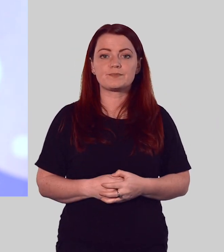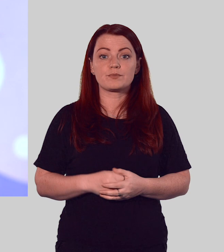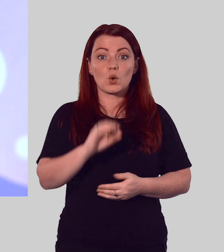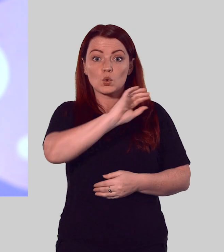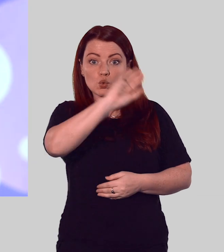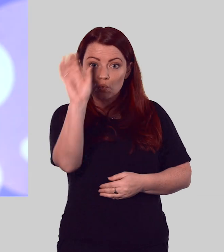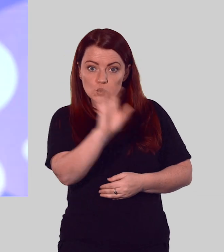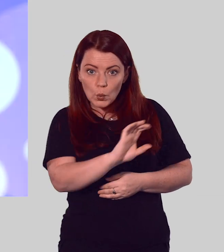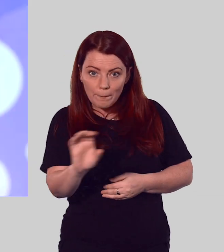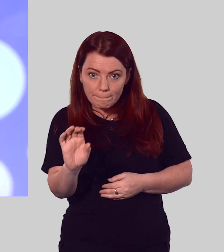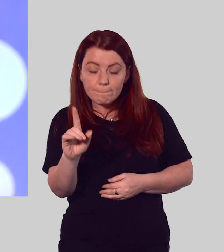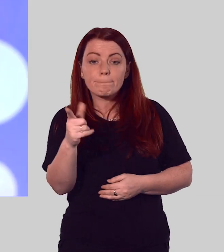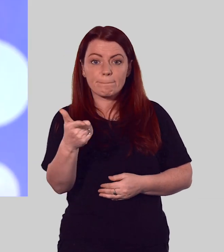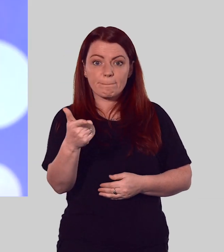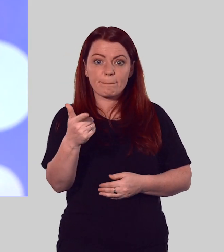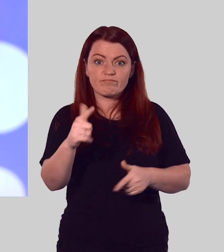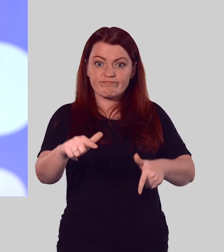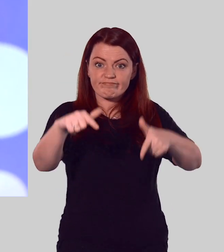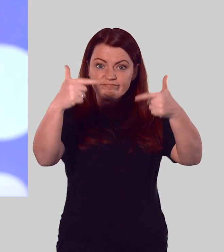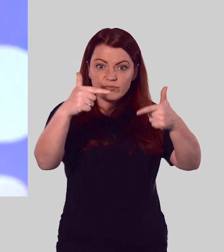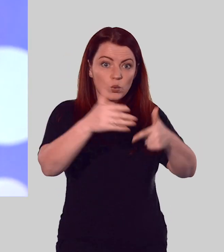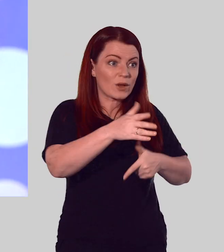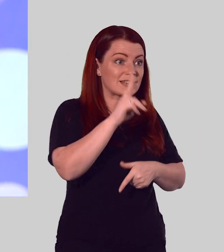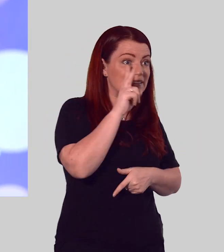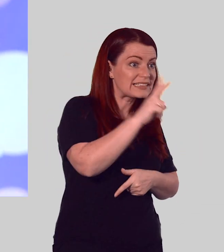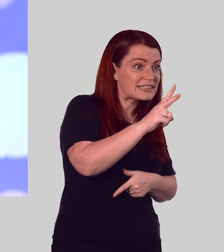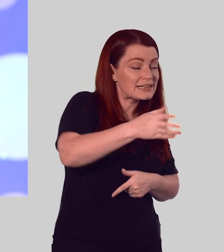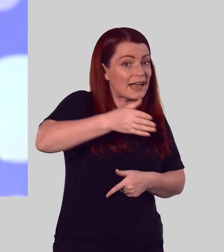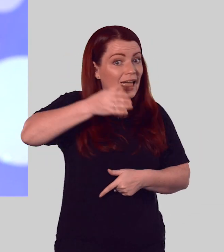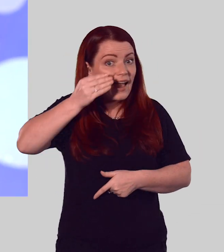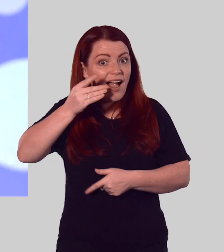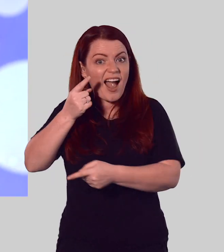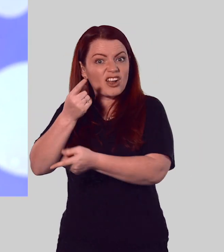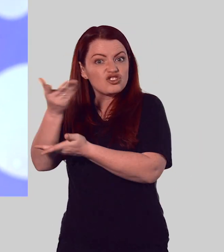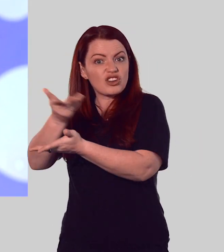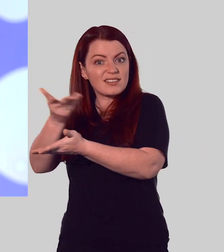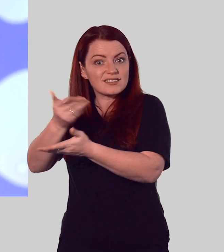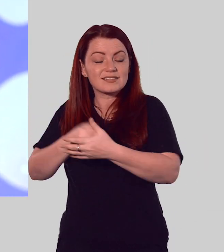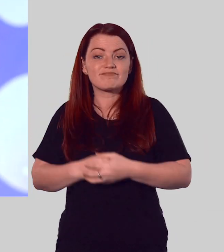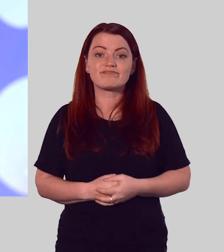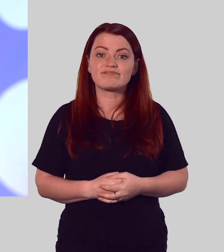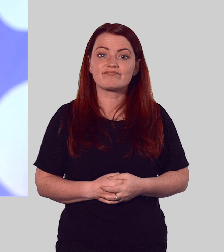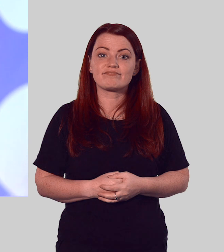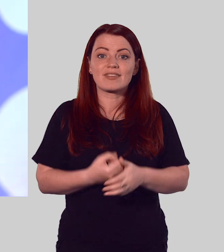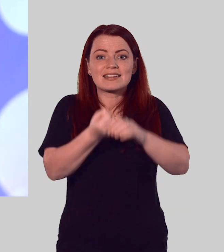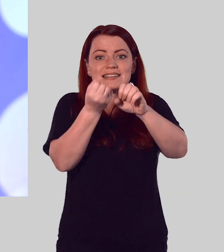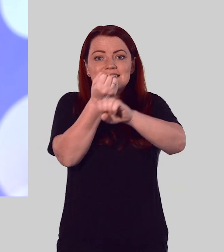where you can see, hear and chat to participants. Skype which is a service similar to Zoom